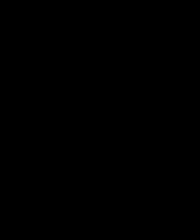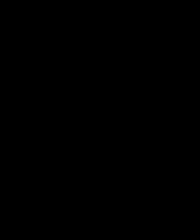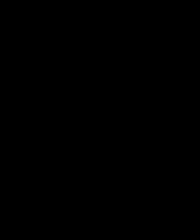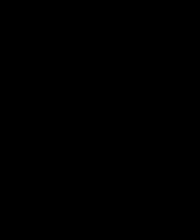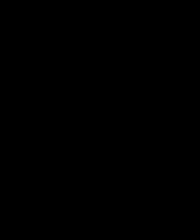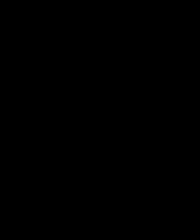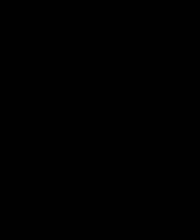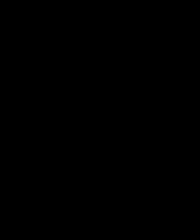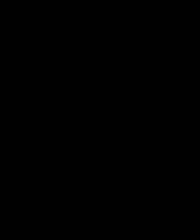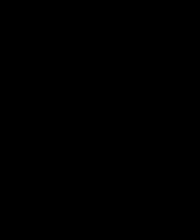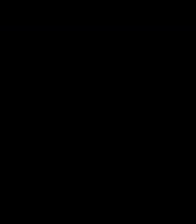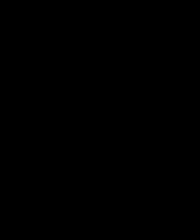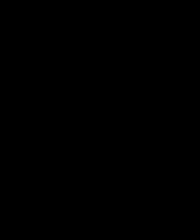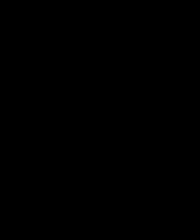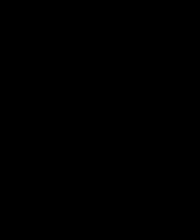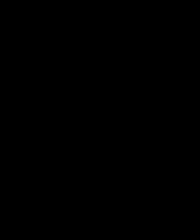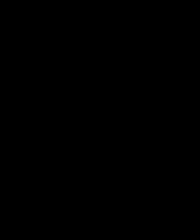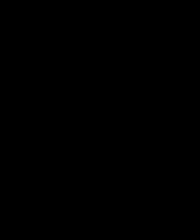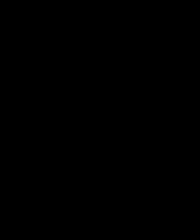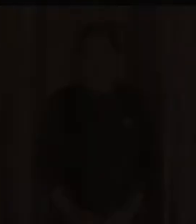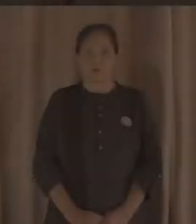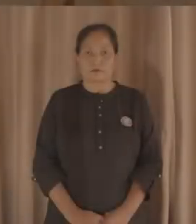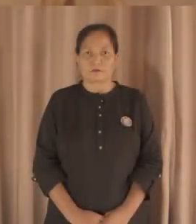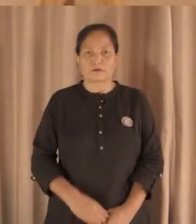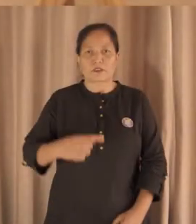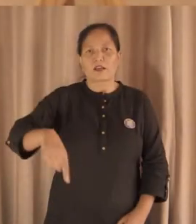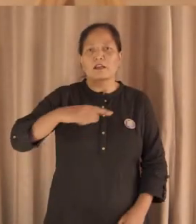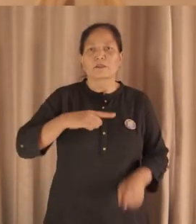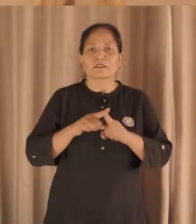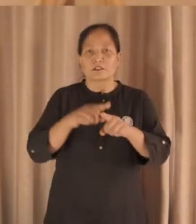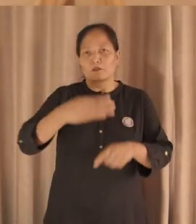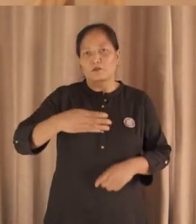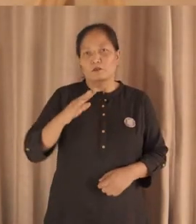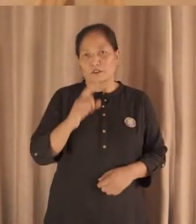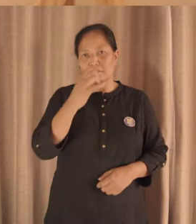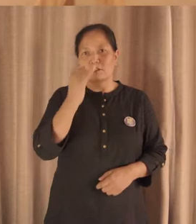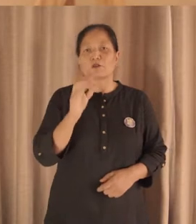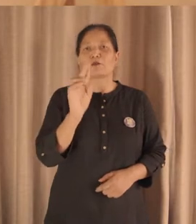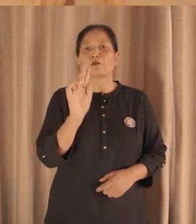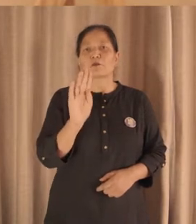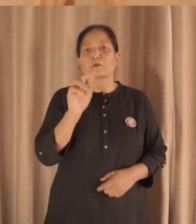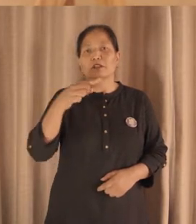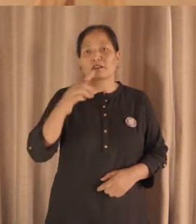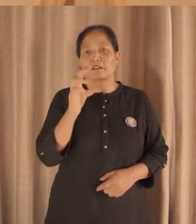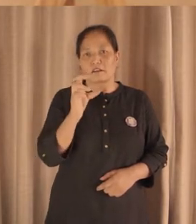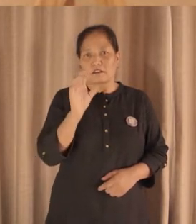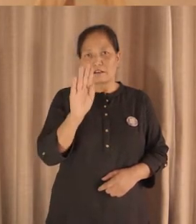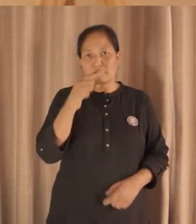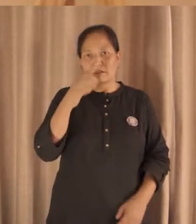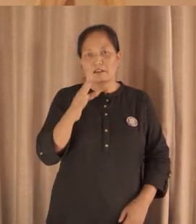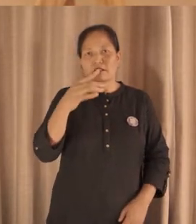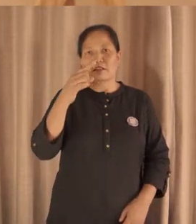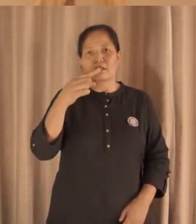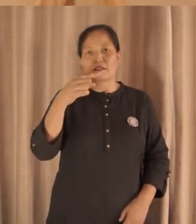is the Vice Chairman of NEFIN and also an IP activist. So, Govind Ji, when we talk about